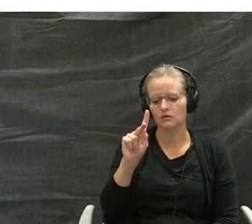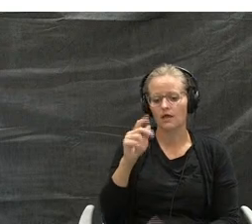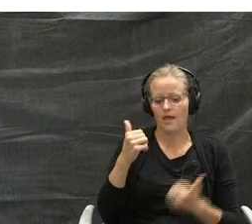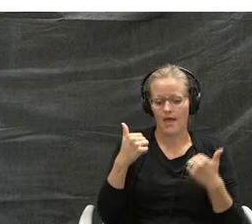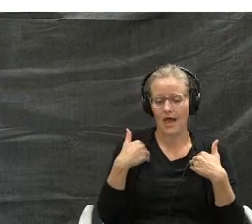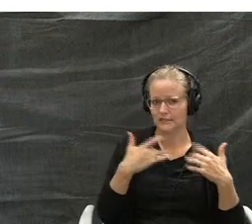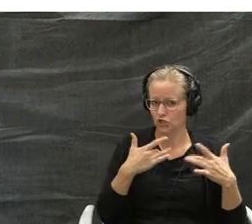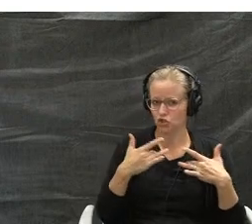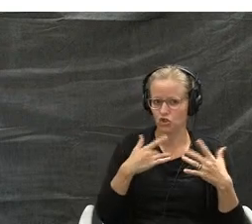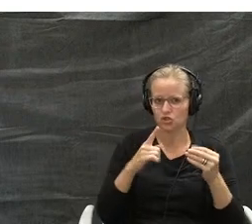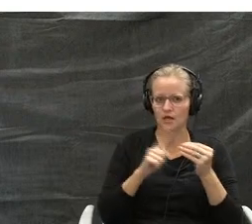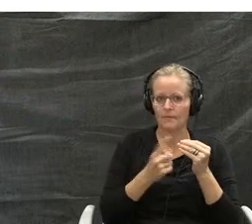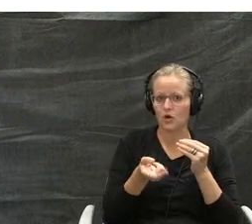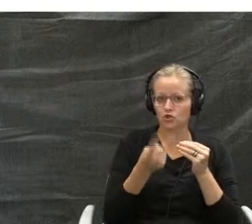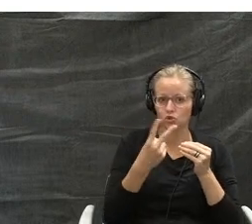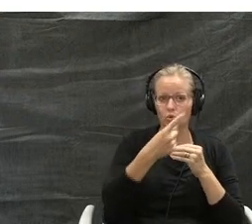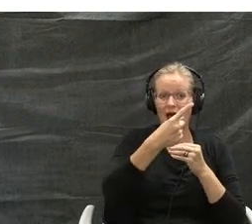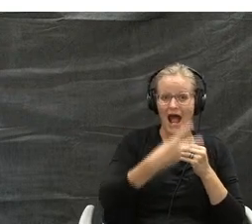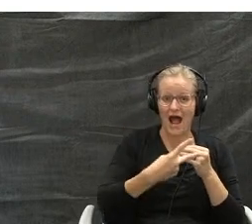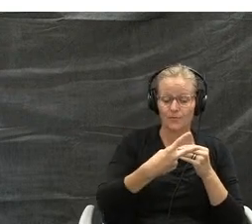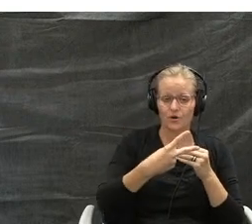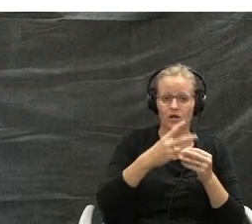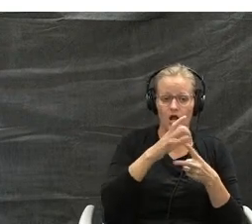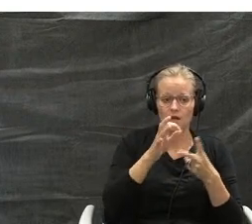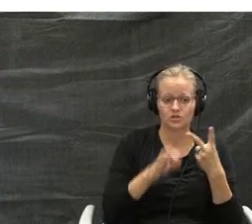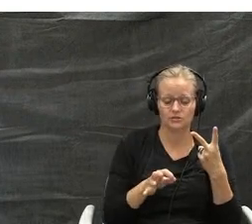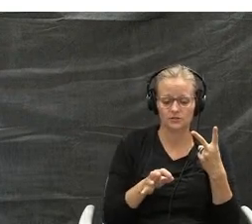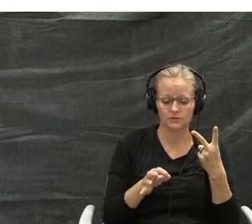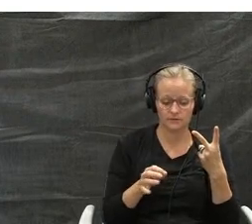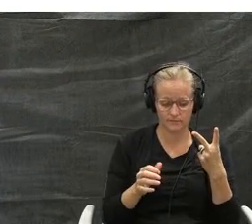There are two plans that call for grades four and five or